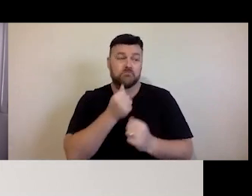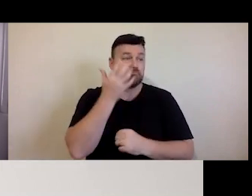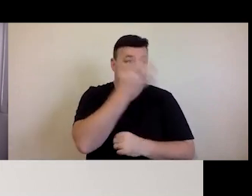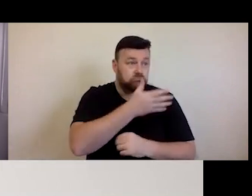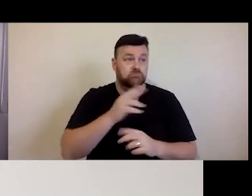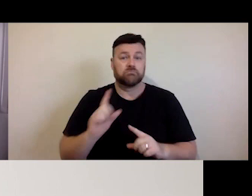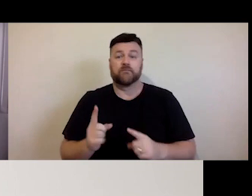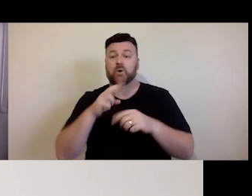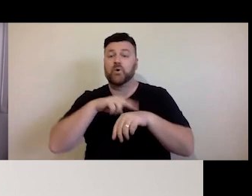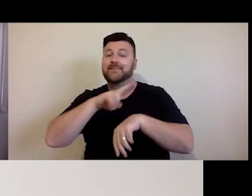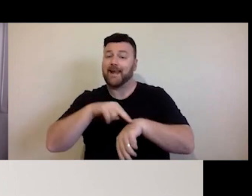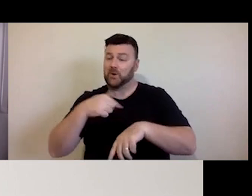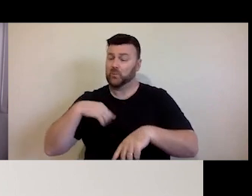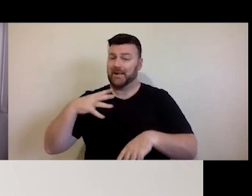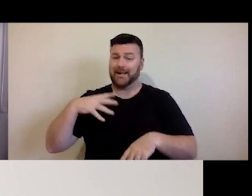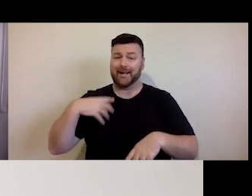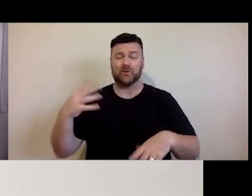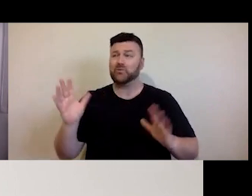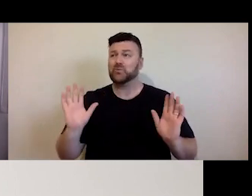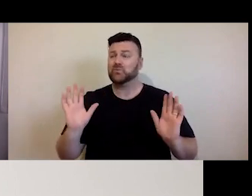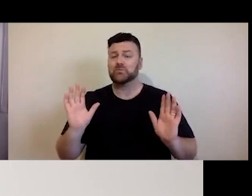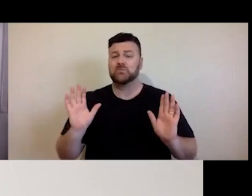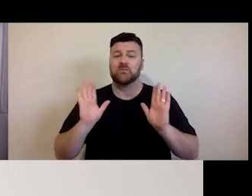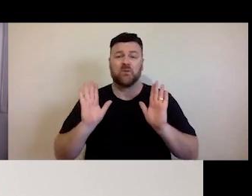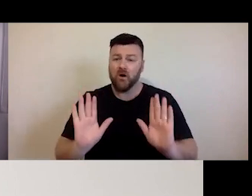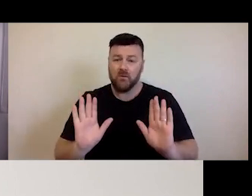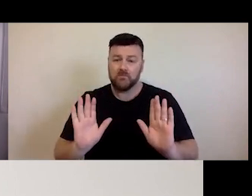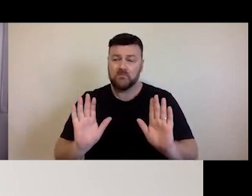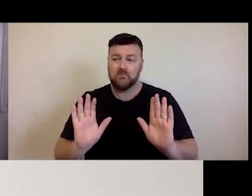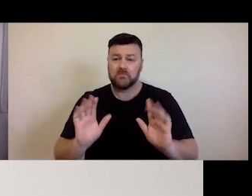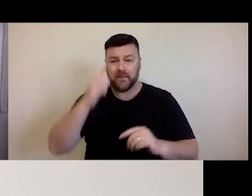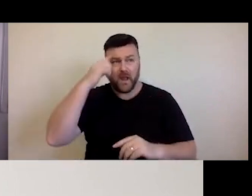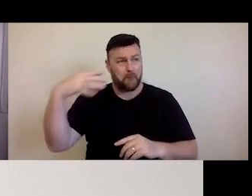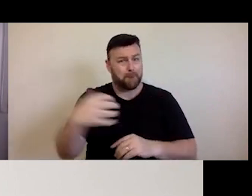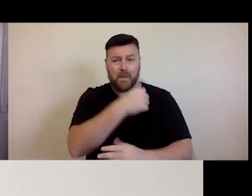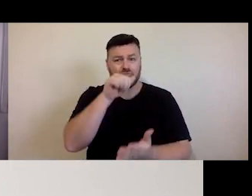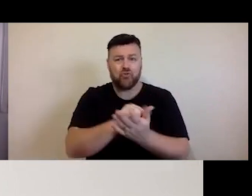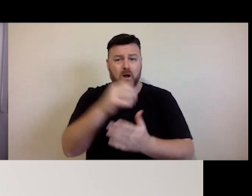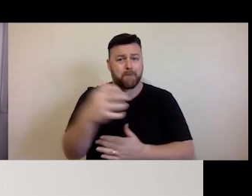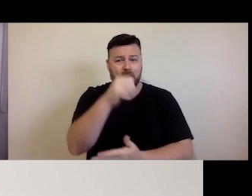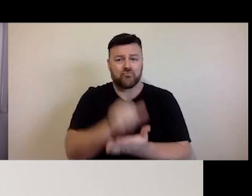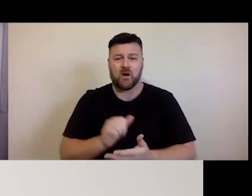ourselves from the pressure of never getting it wrong. And we'll have to